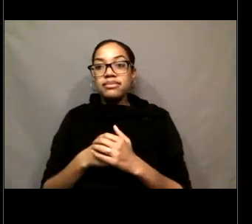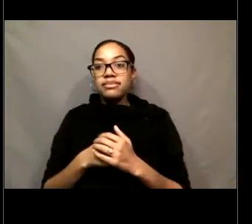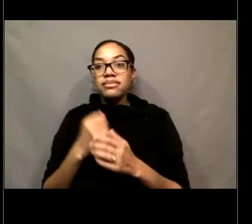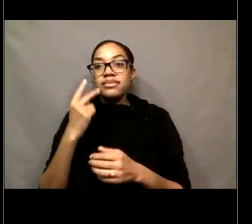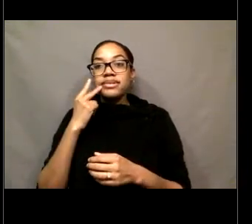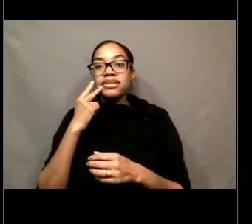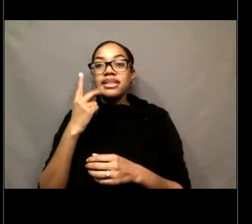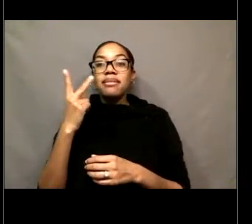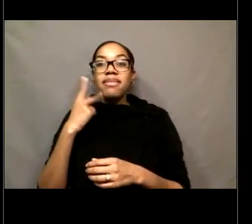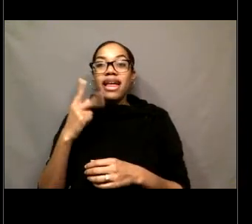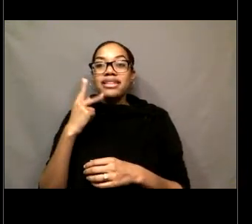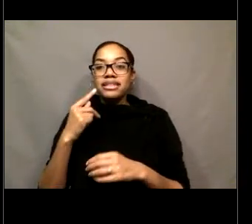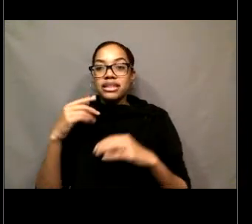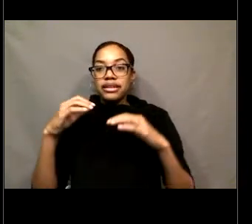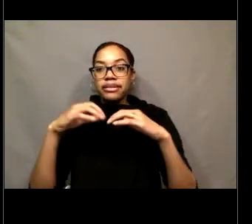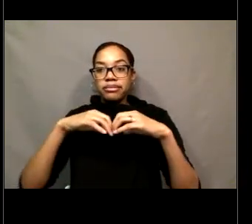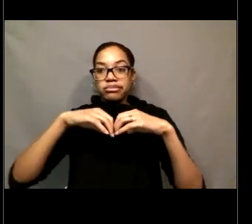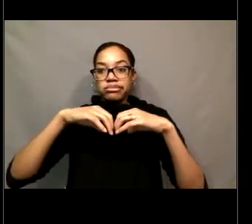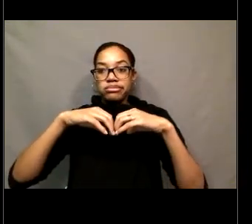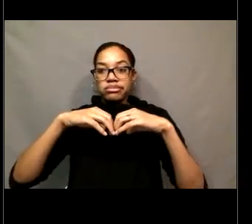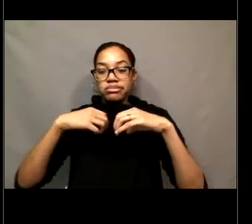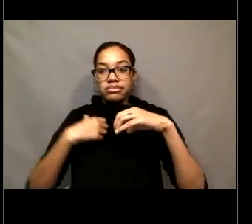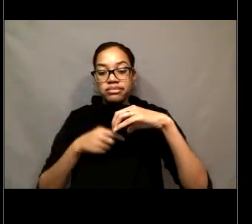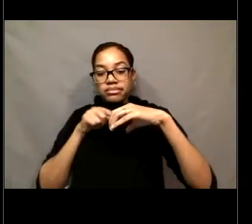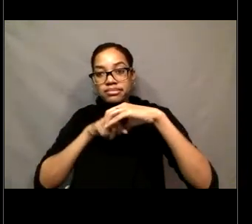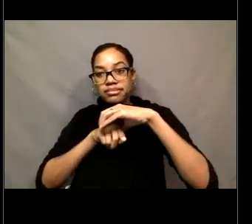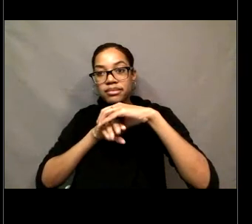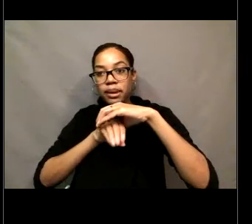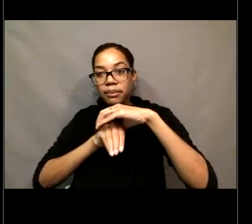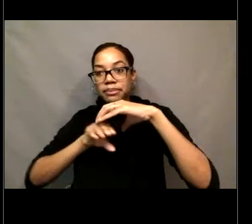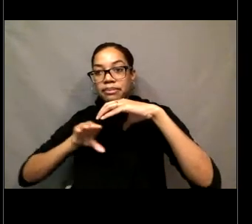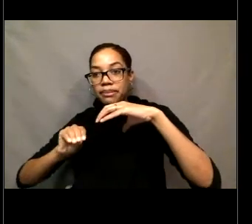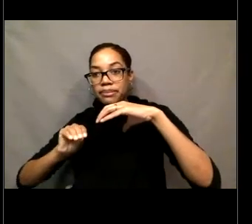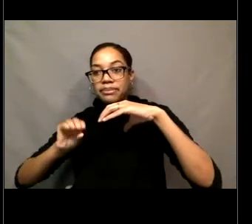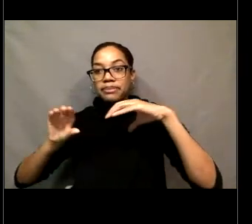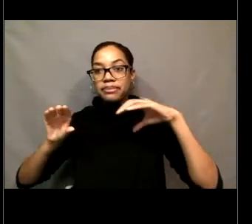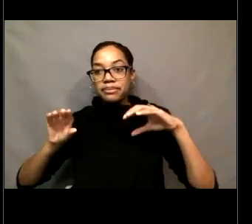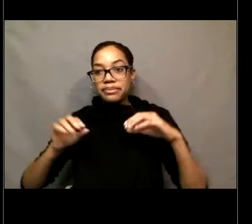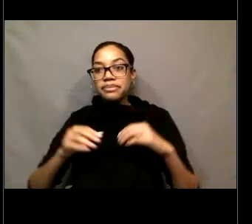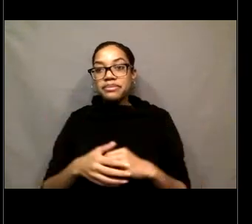you see our little abalone and you'll see little patches of green.